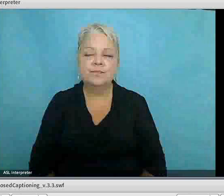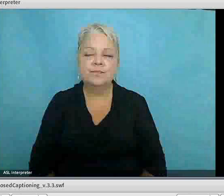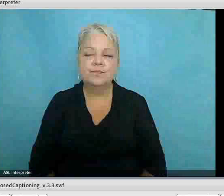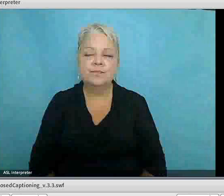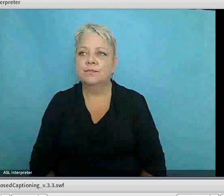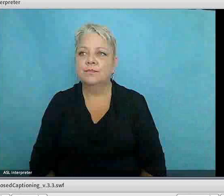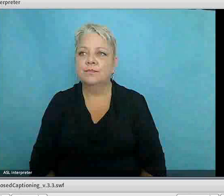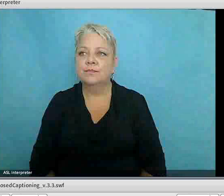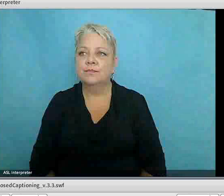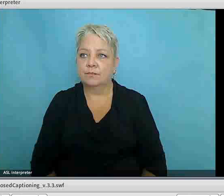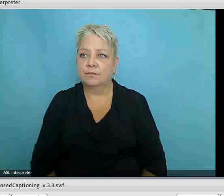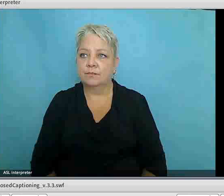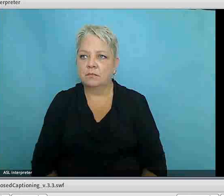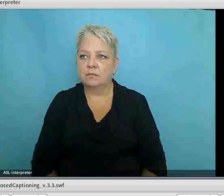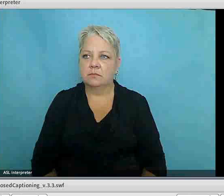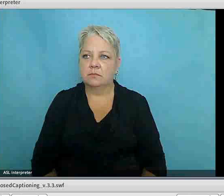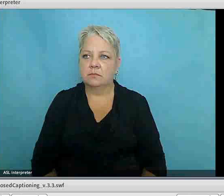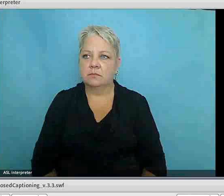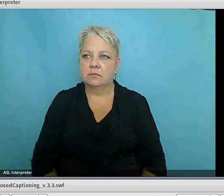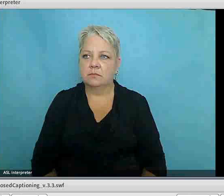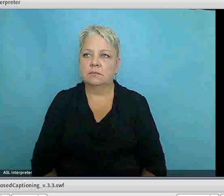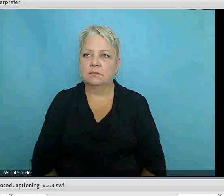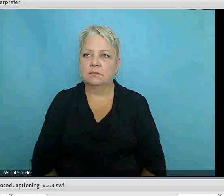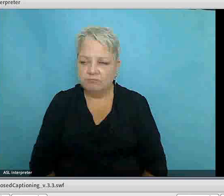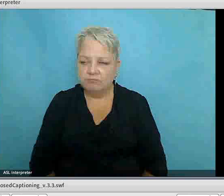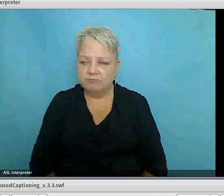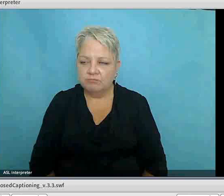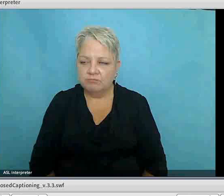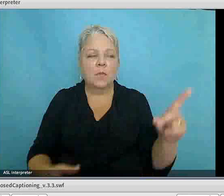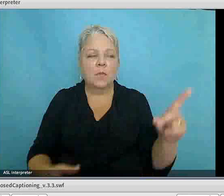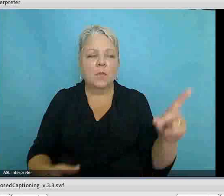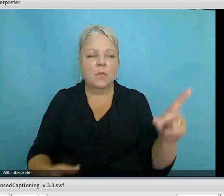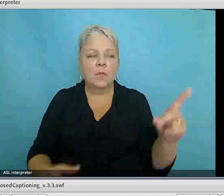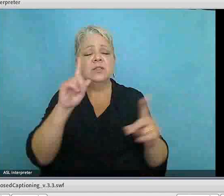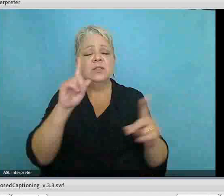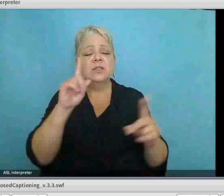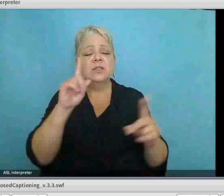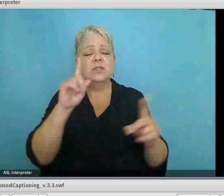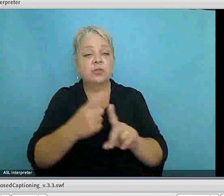When will we, as providers, be contacted by the One Care plans in our county, or is that